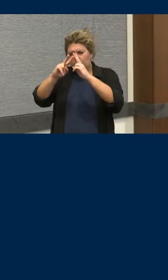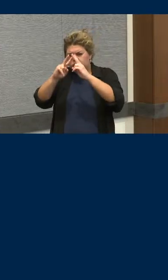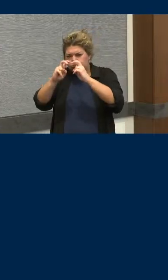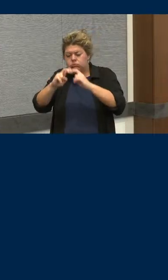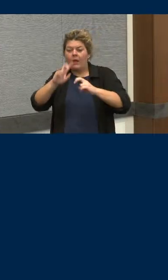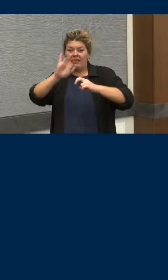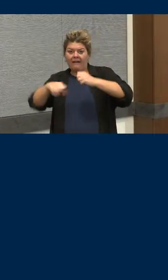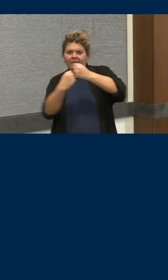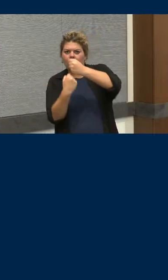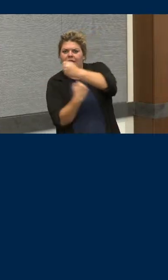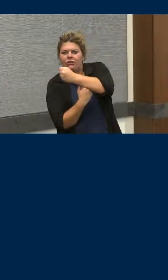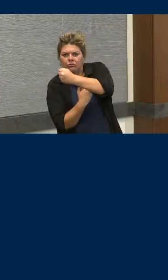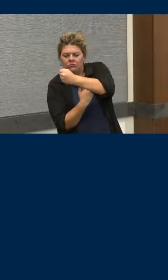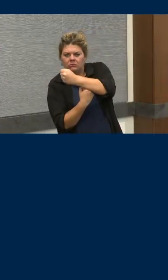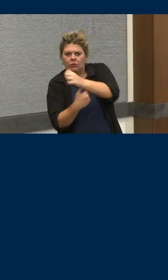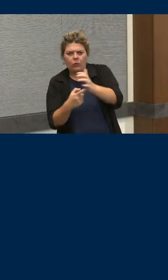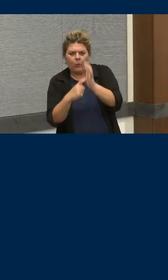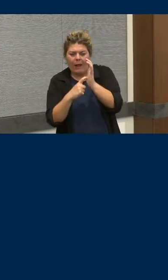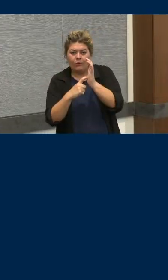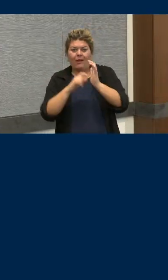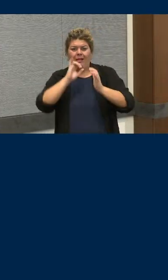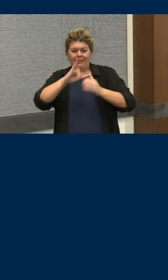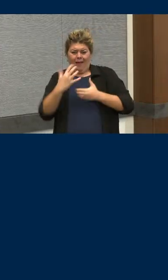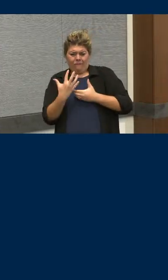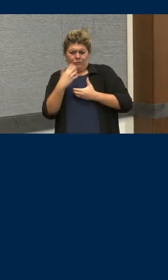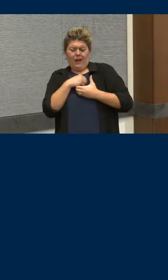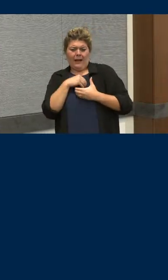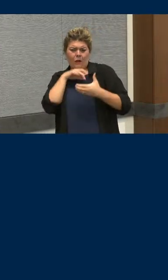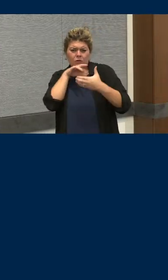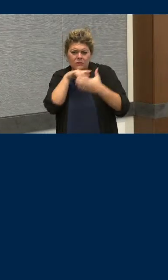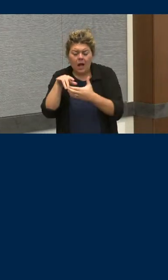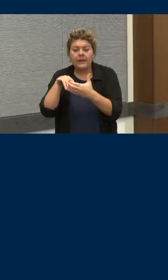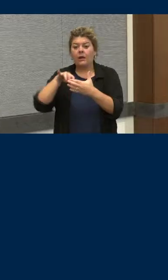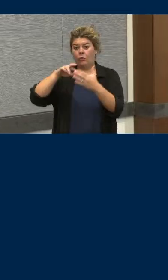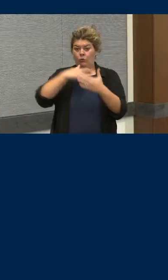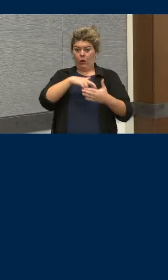vernacular study of religion will grow as a method of